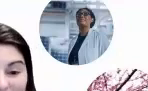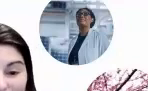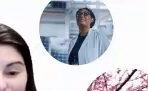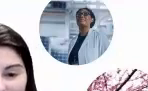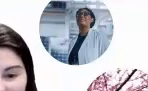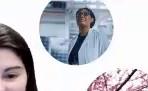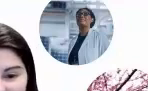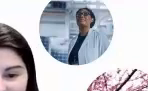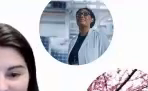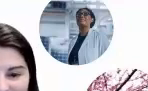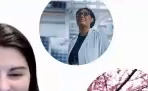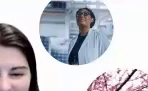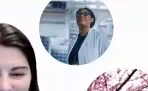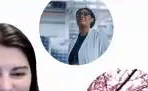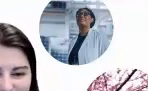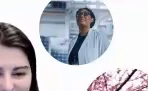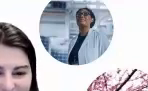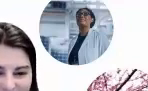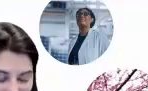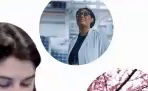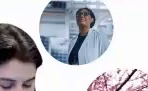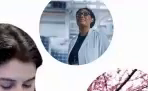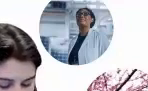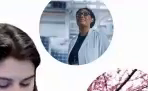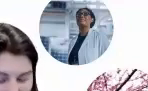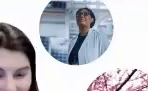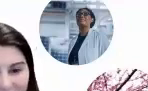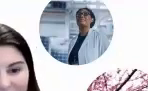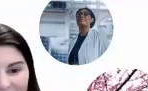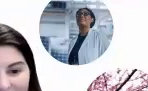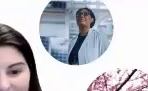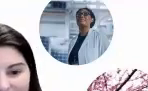tell more about this amazing opportunity in her talk today.